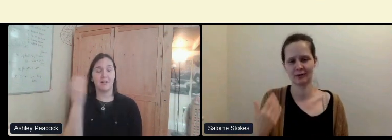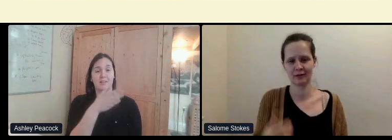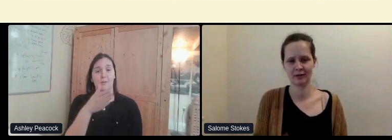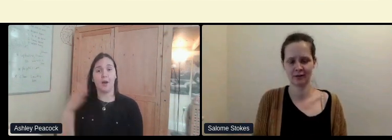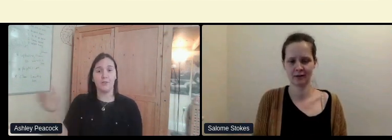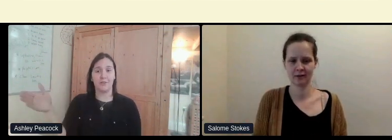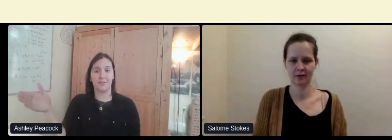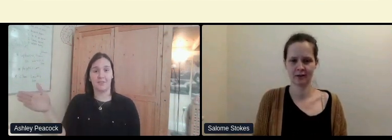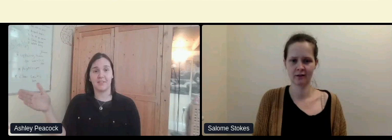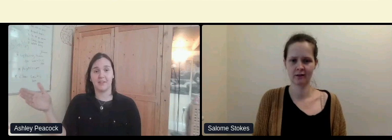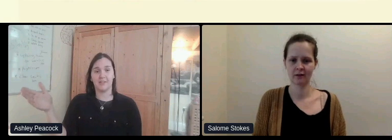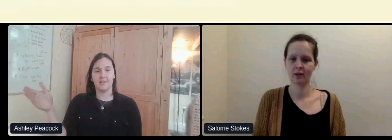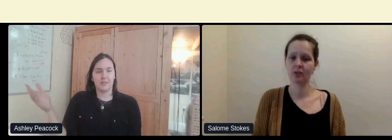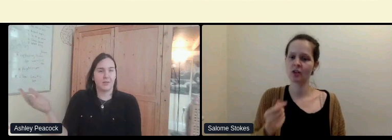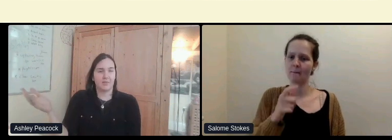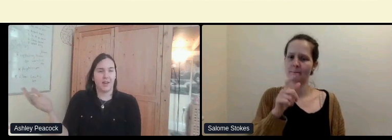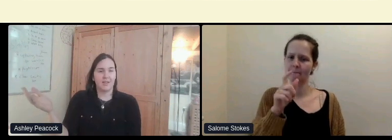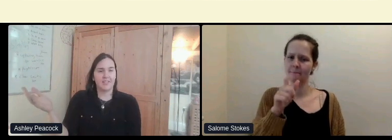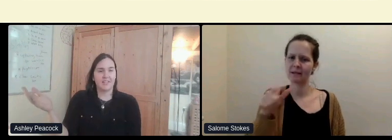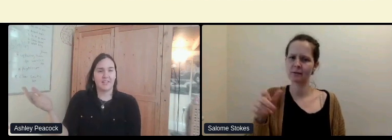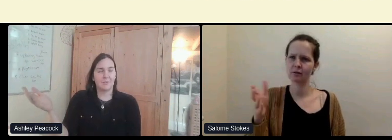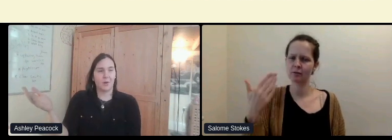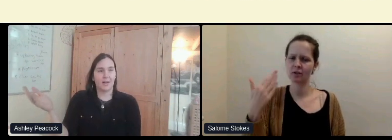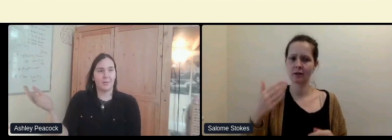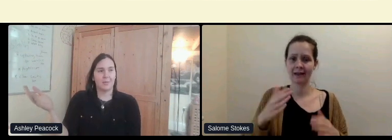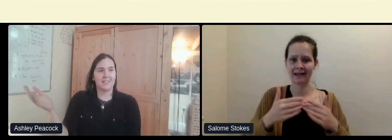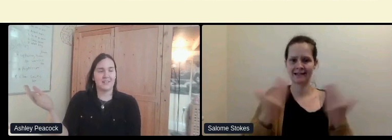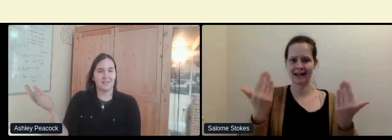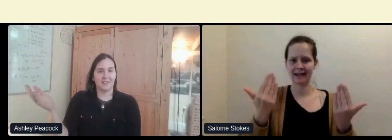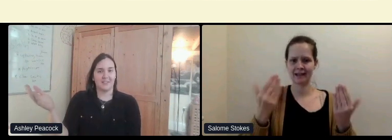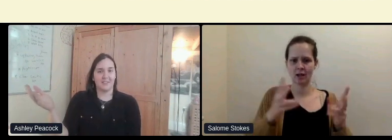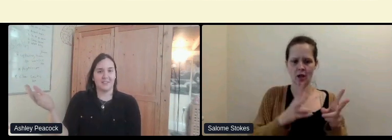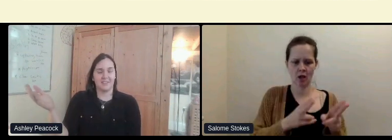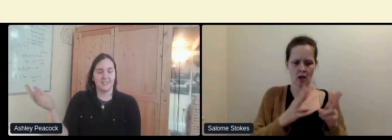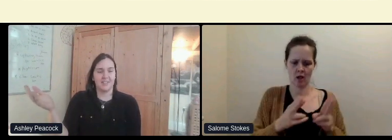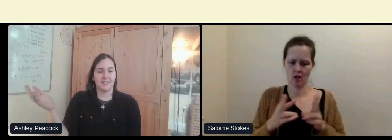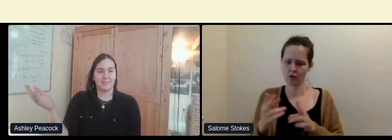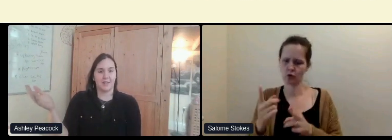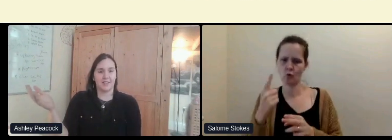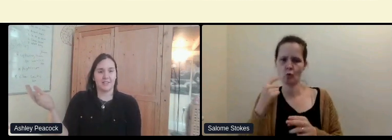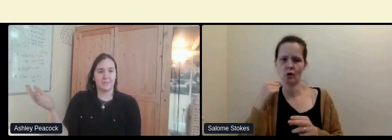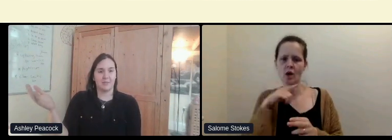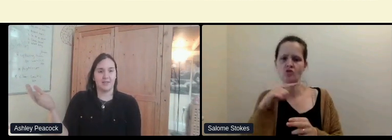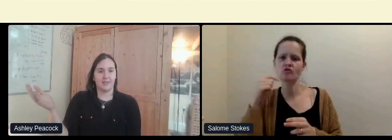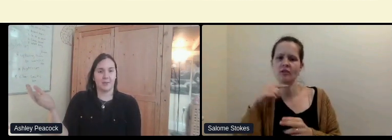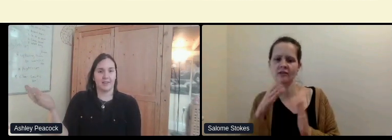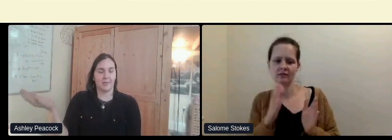up into 100th. So we've kind of assigned this one hour meeting thing to 60 minutes but again,